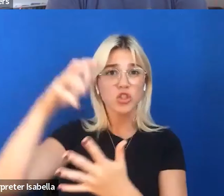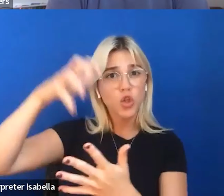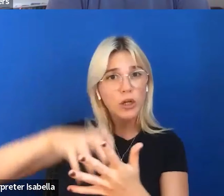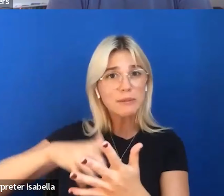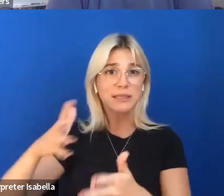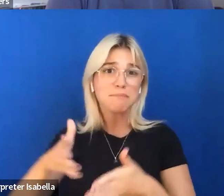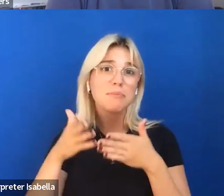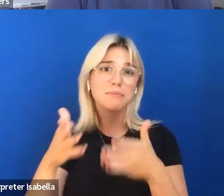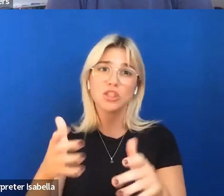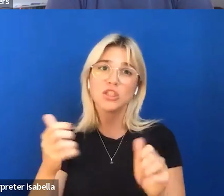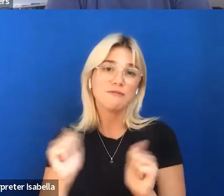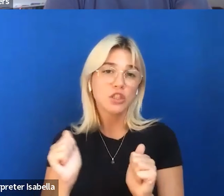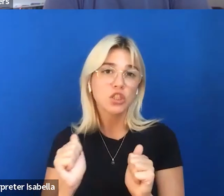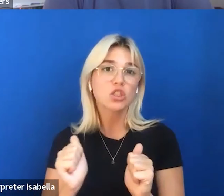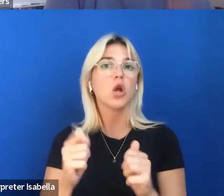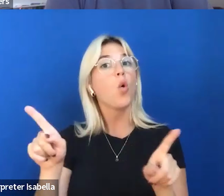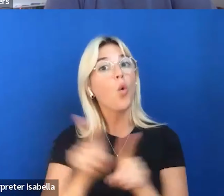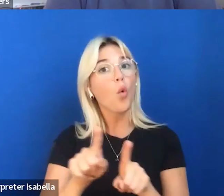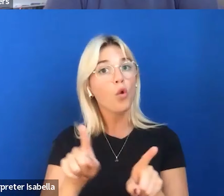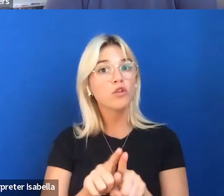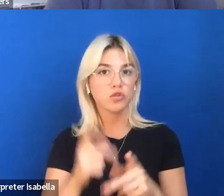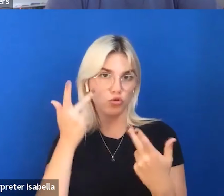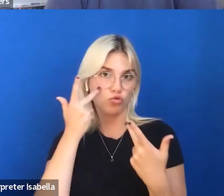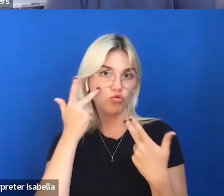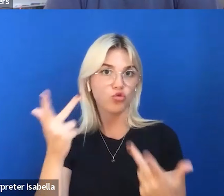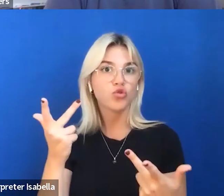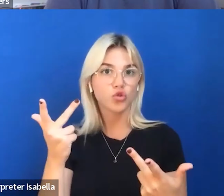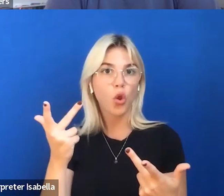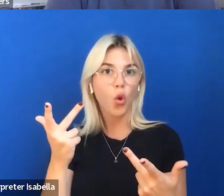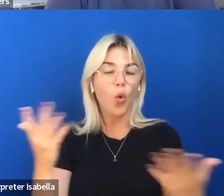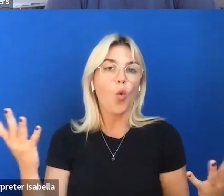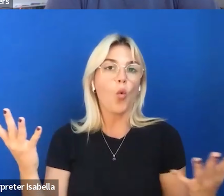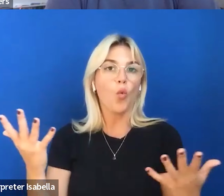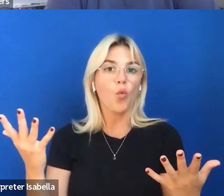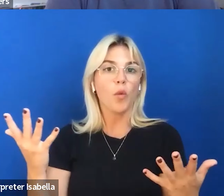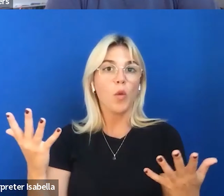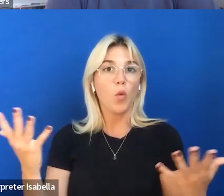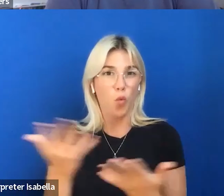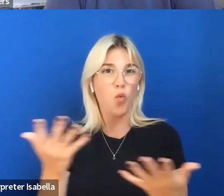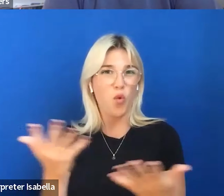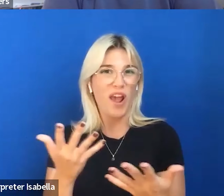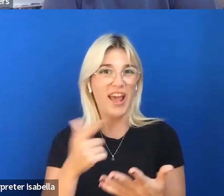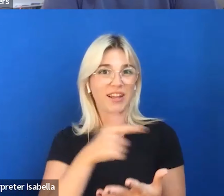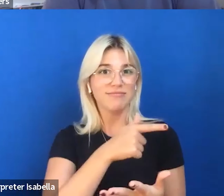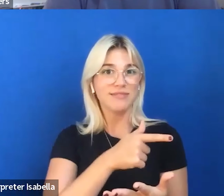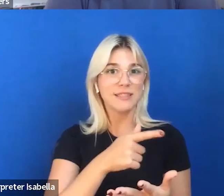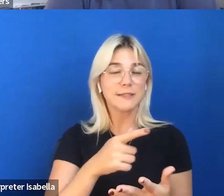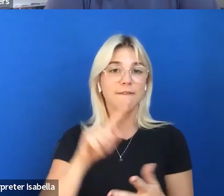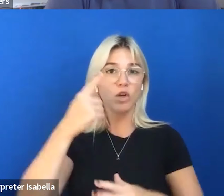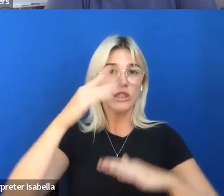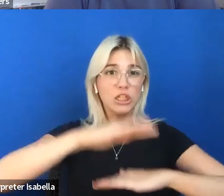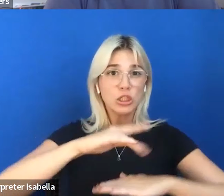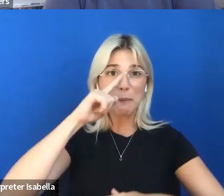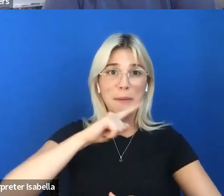and also show where the people they've been working with has been paid for their time and compensated correctly.